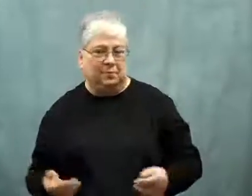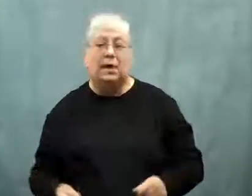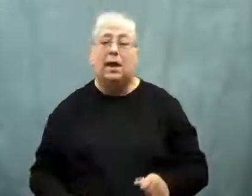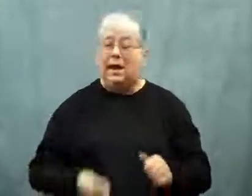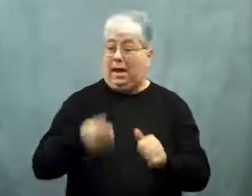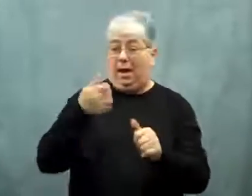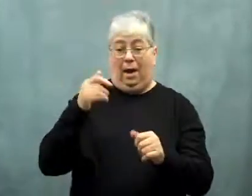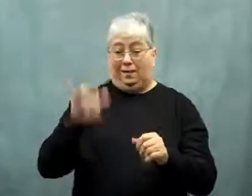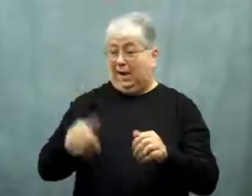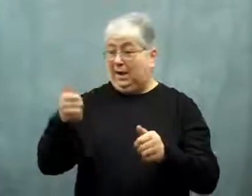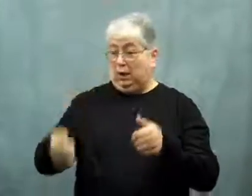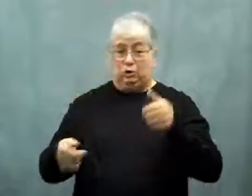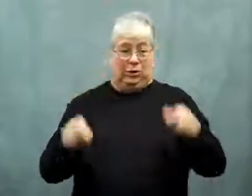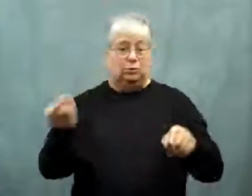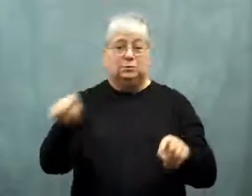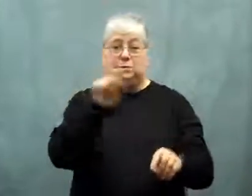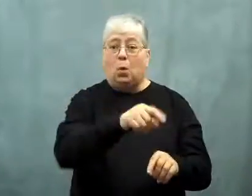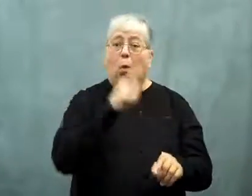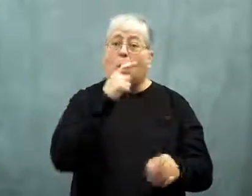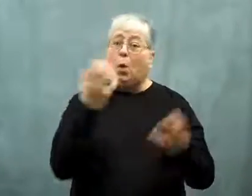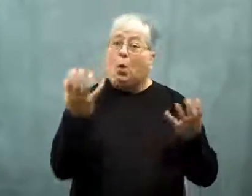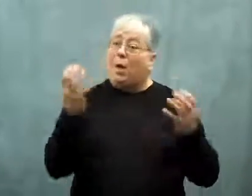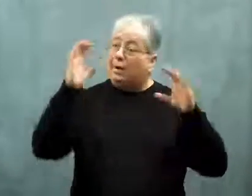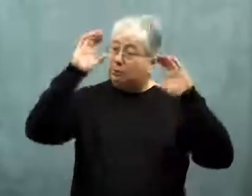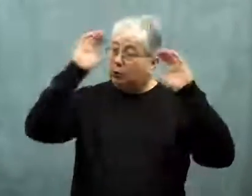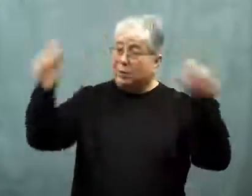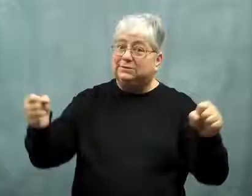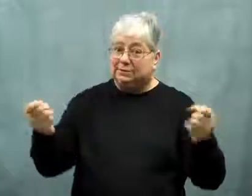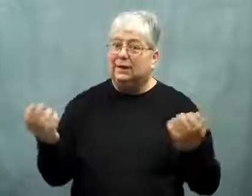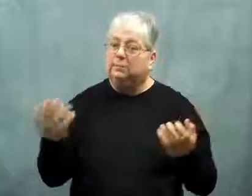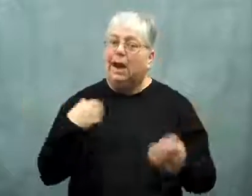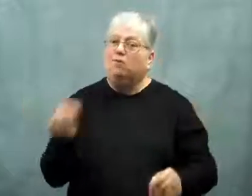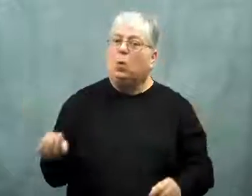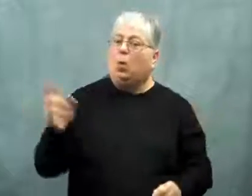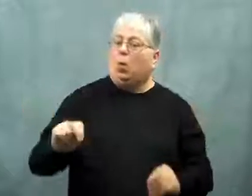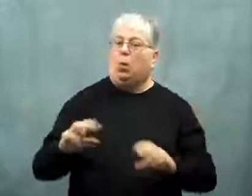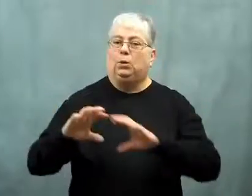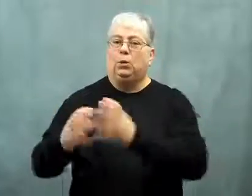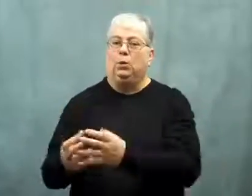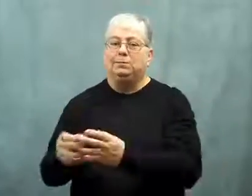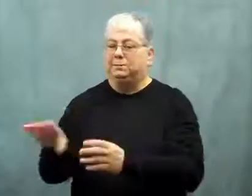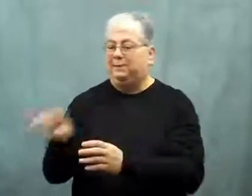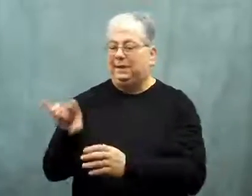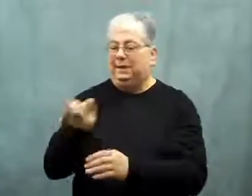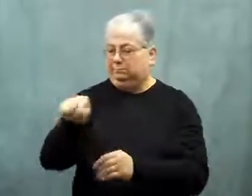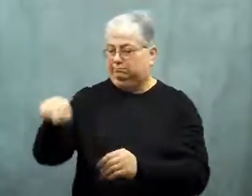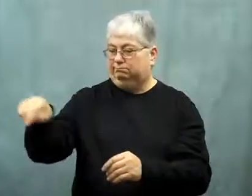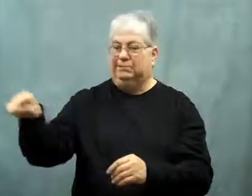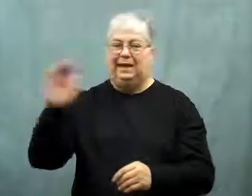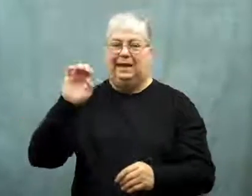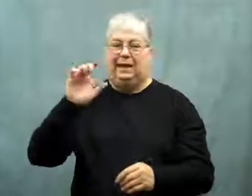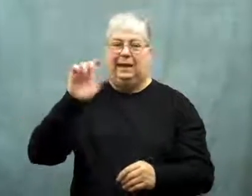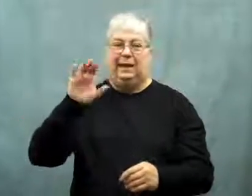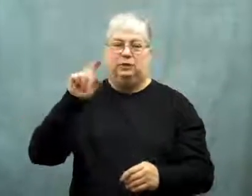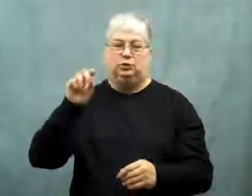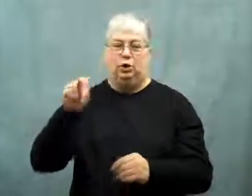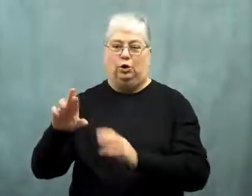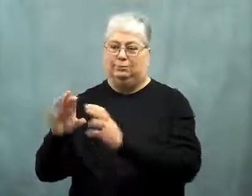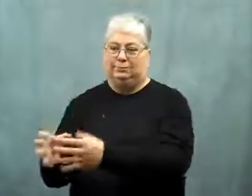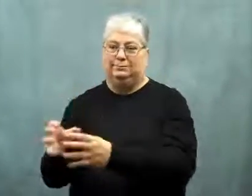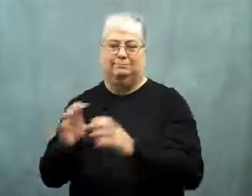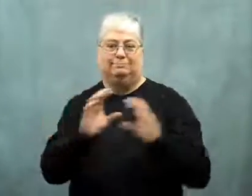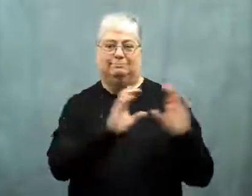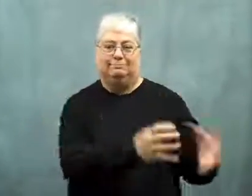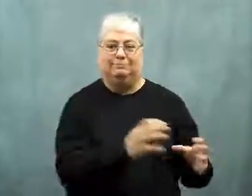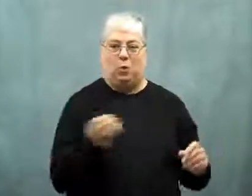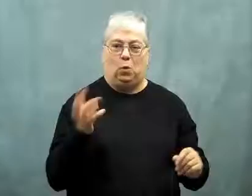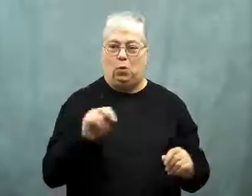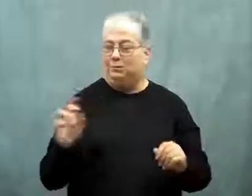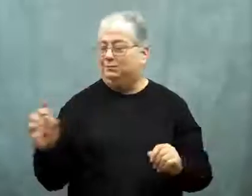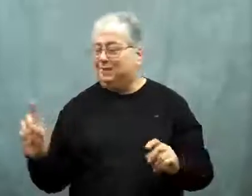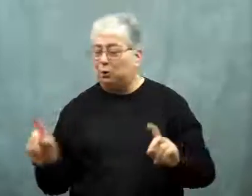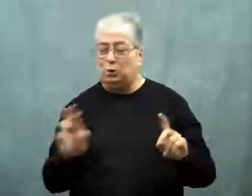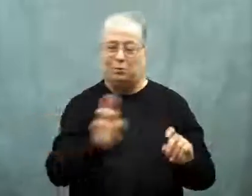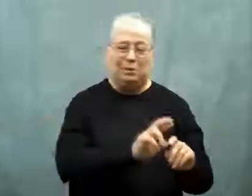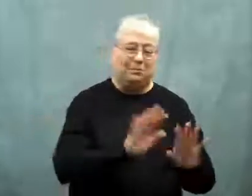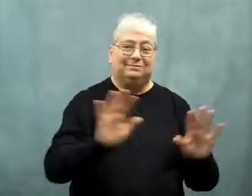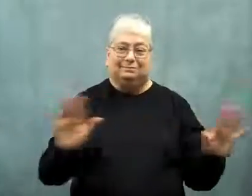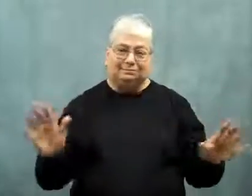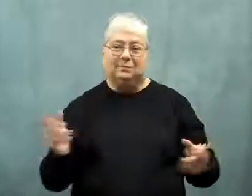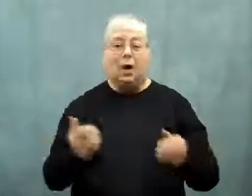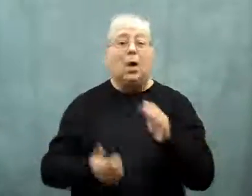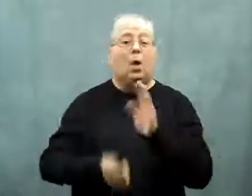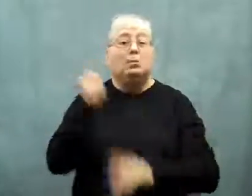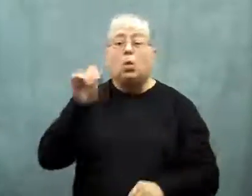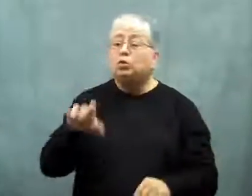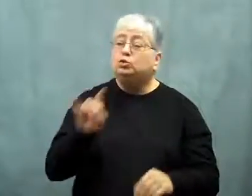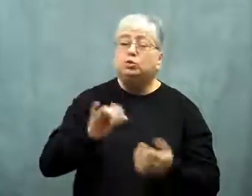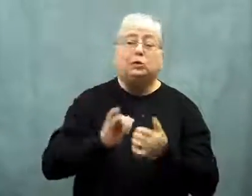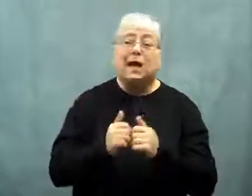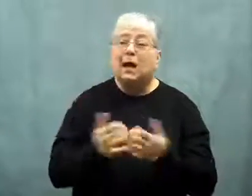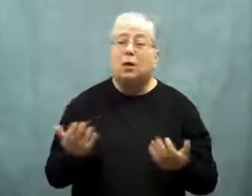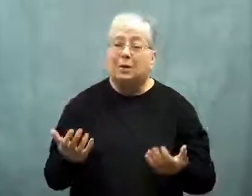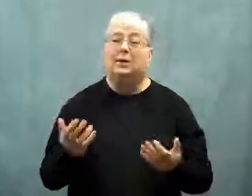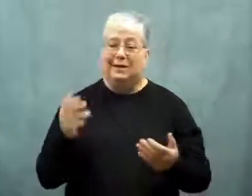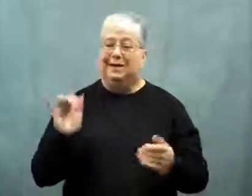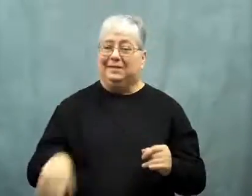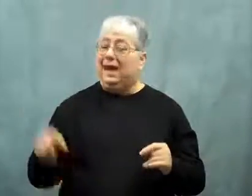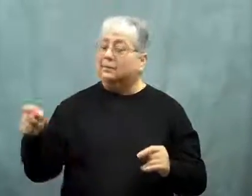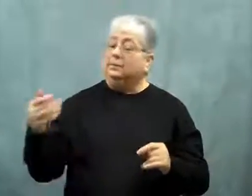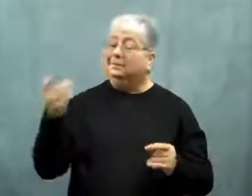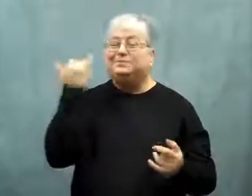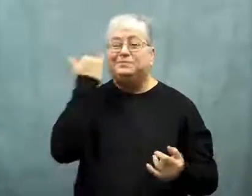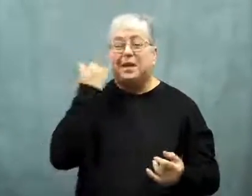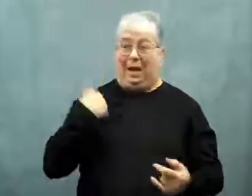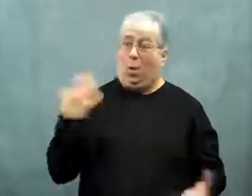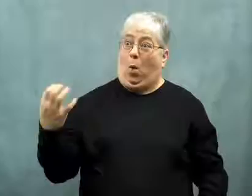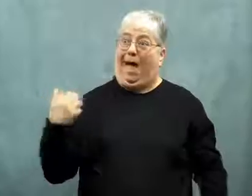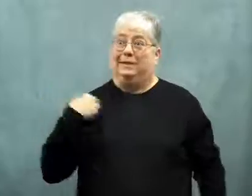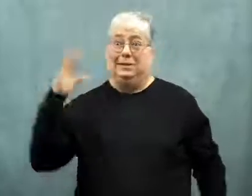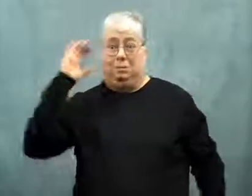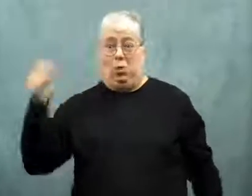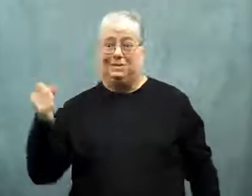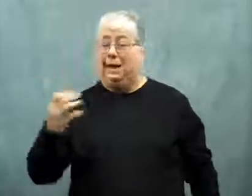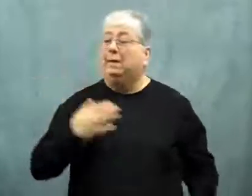Each party's candidate has a group of electors that is chosen.